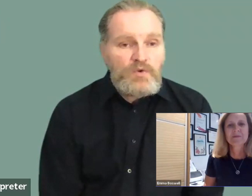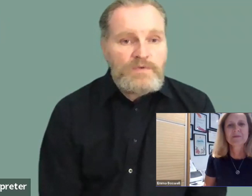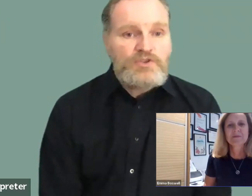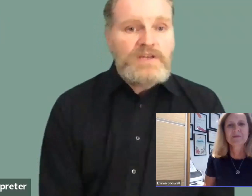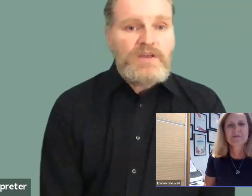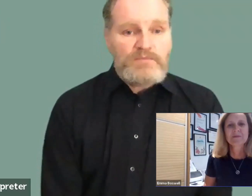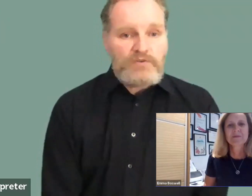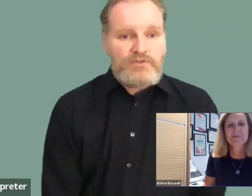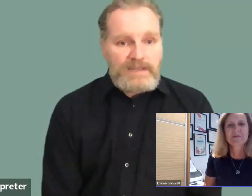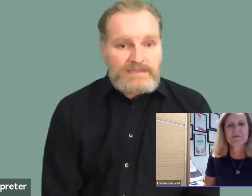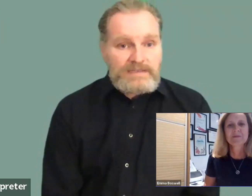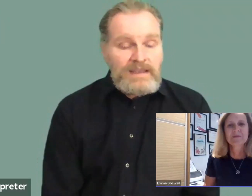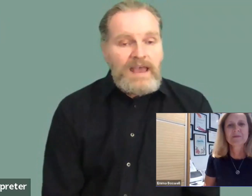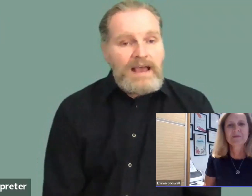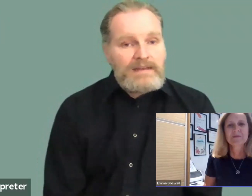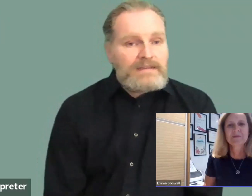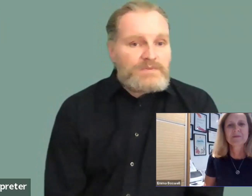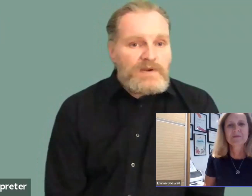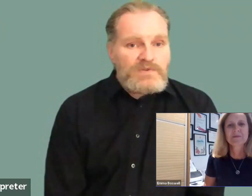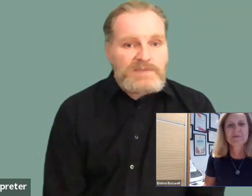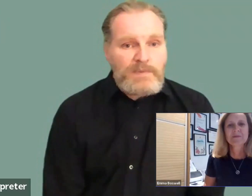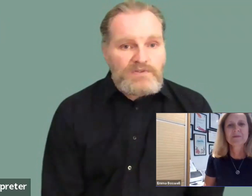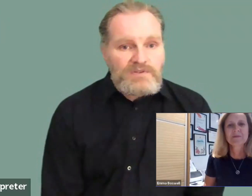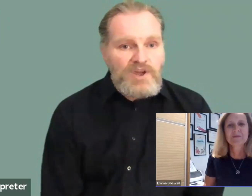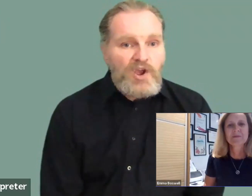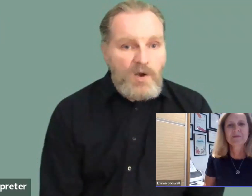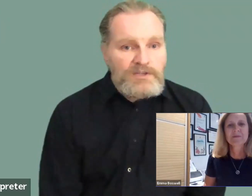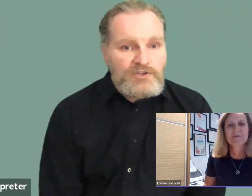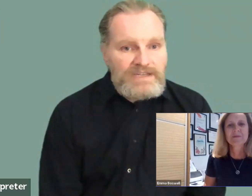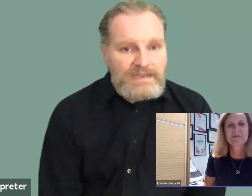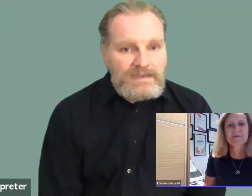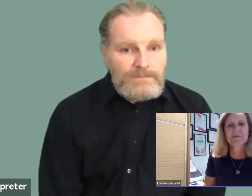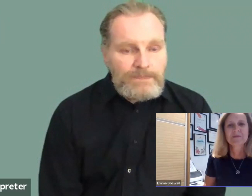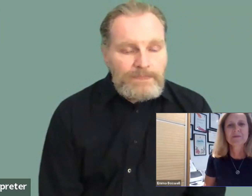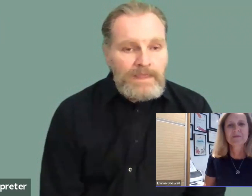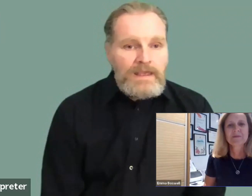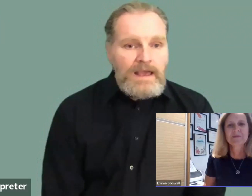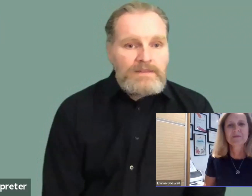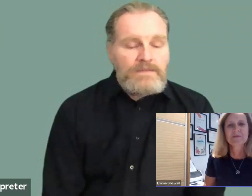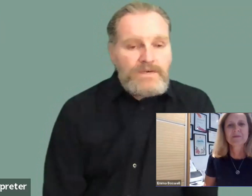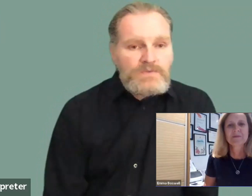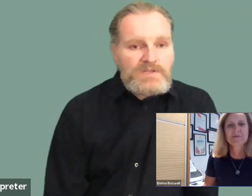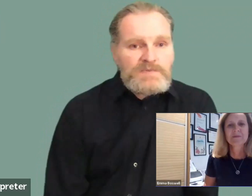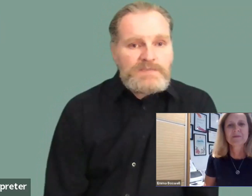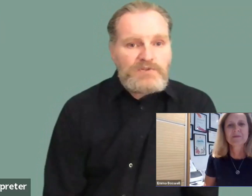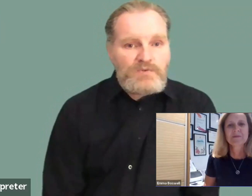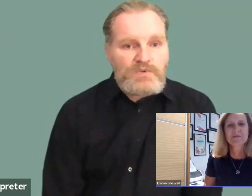the Human Genome Project, and that's where it was spotted a common gene. The first one to be spotted